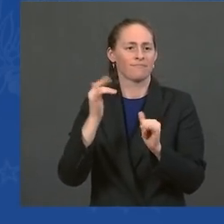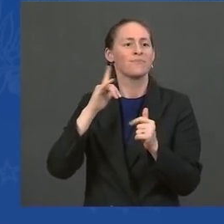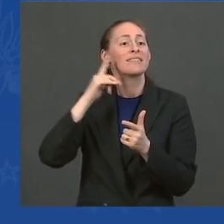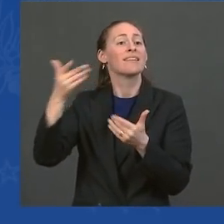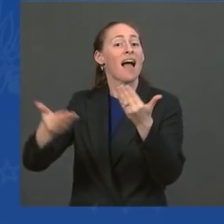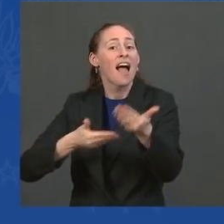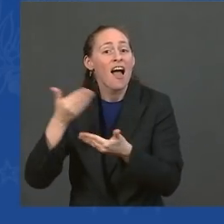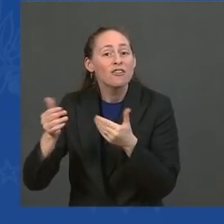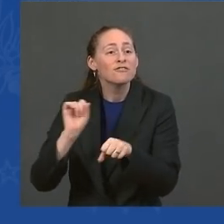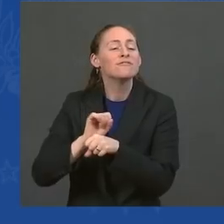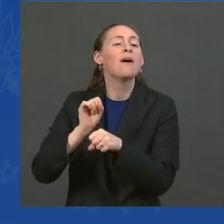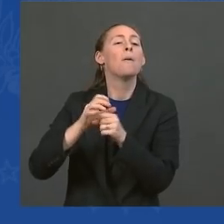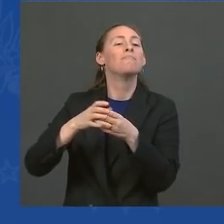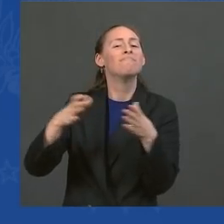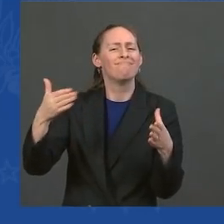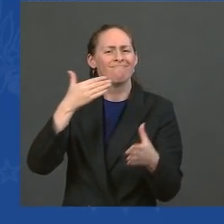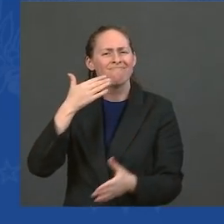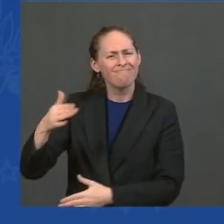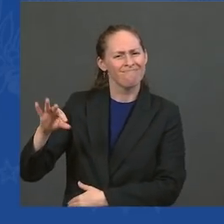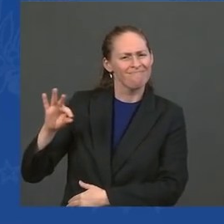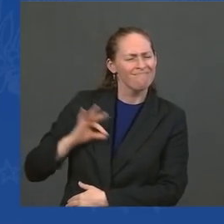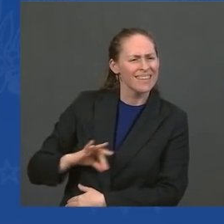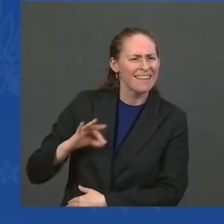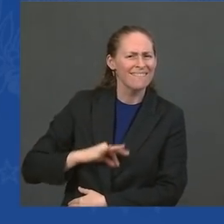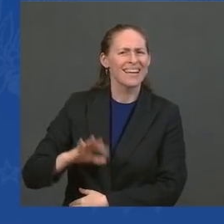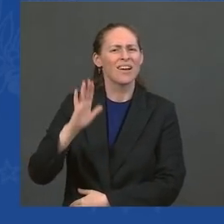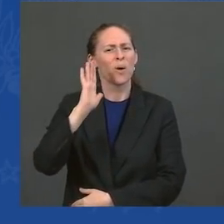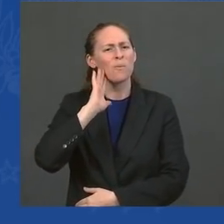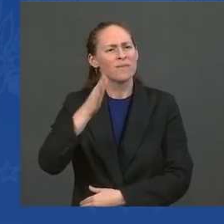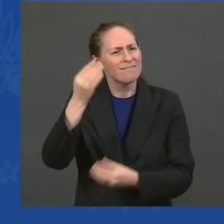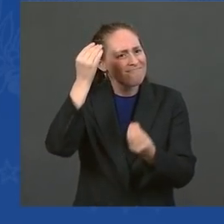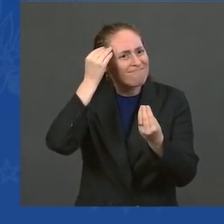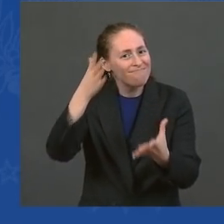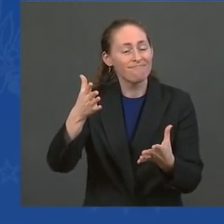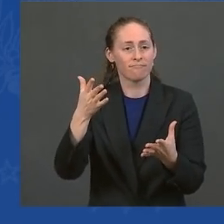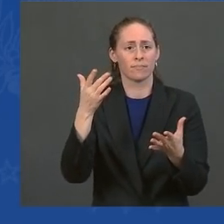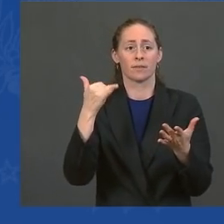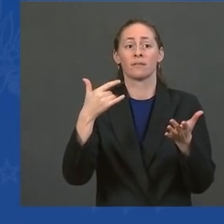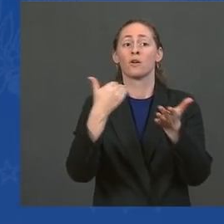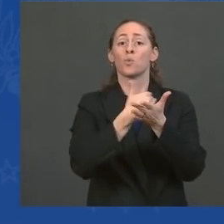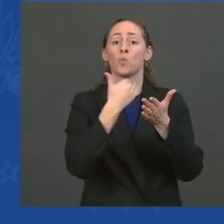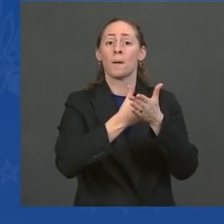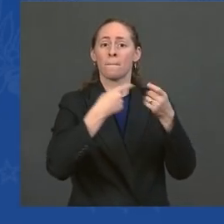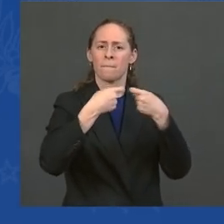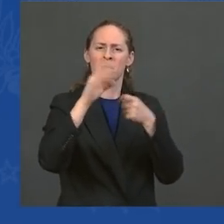That includes grants to kickstart new battery and parts productions, that -- purchasing incentives for families